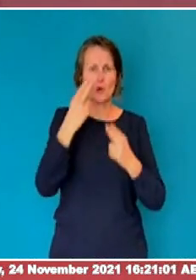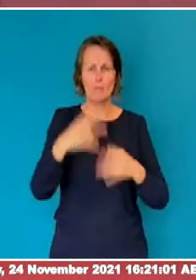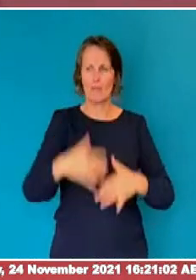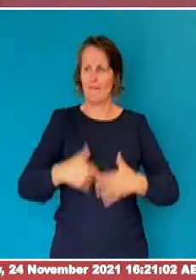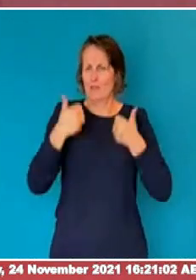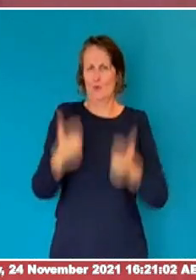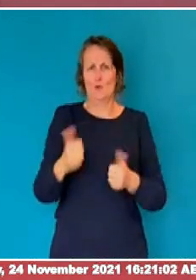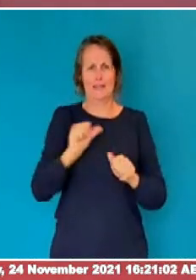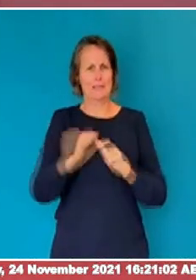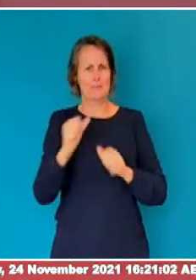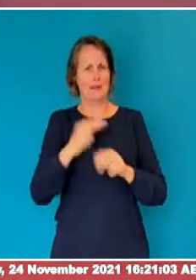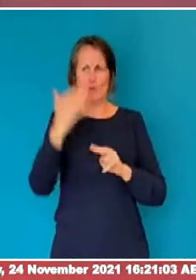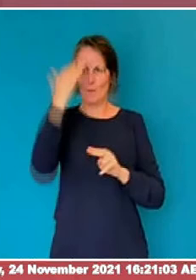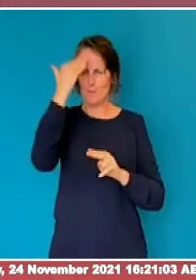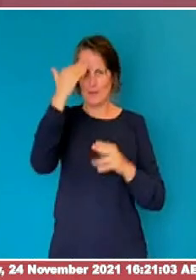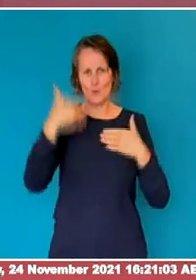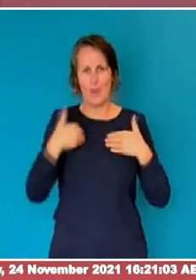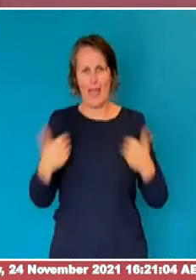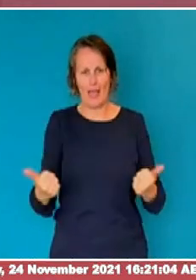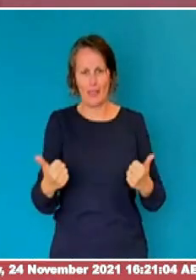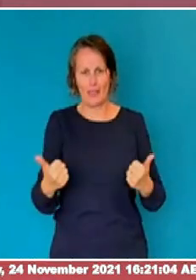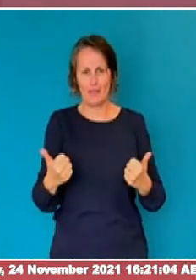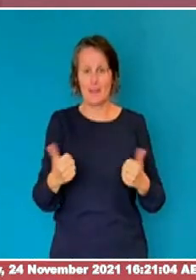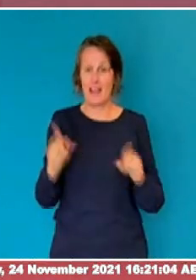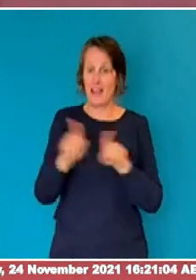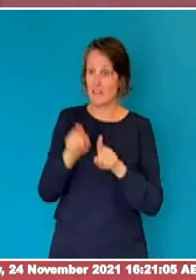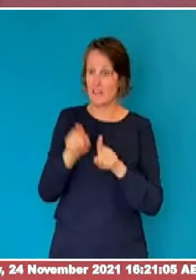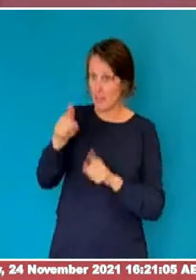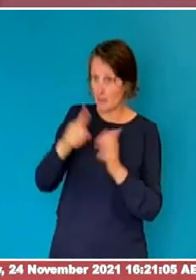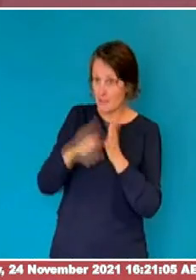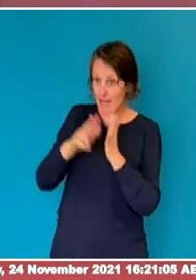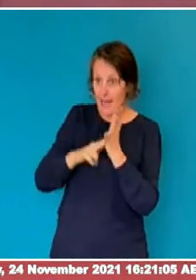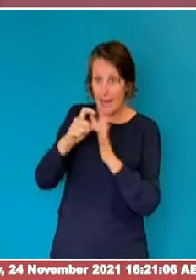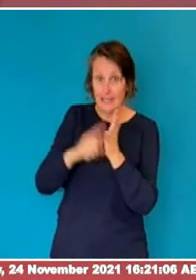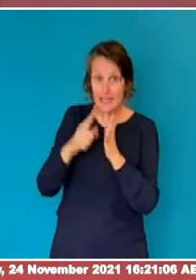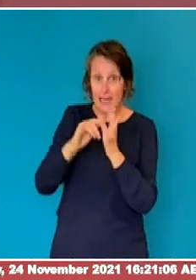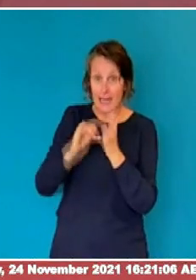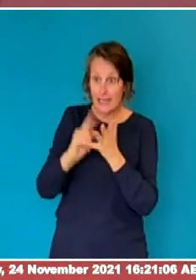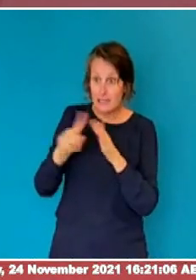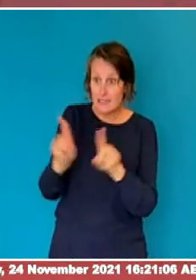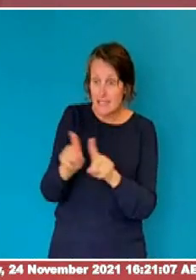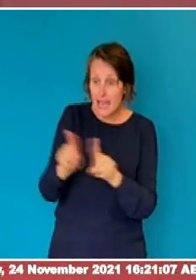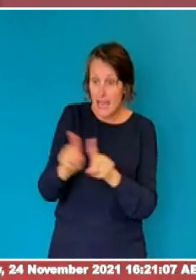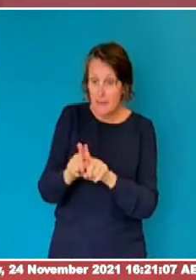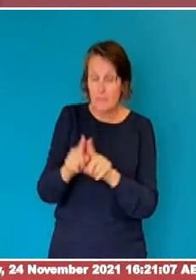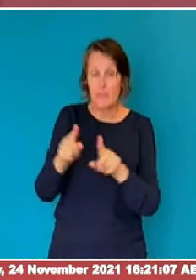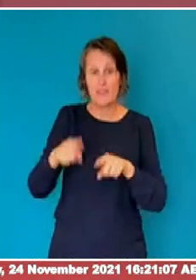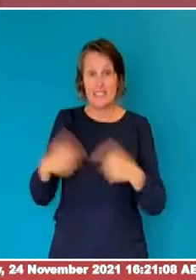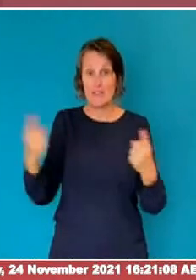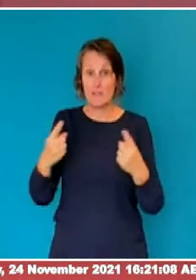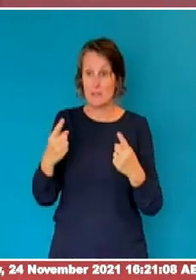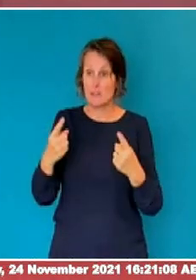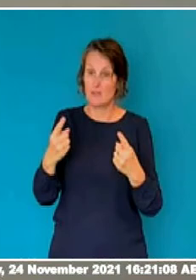Ms Stewart, that was your answer too about the difference between the two groups?